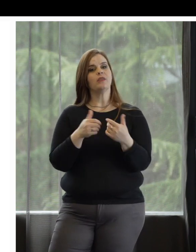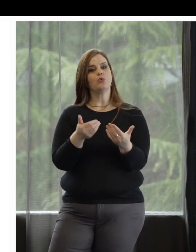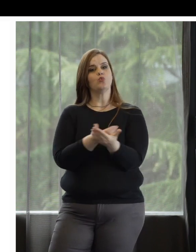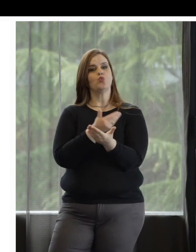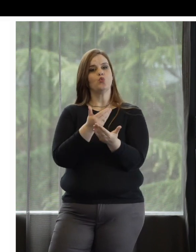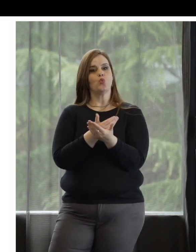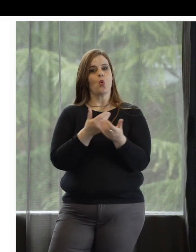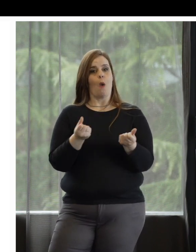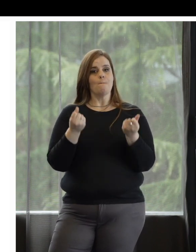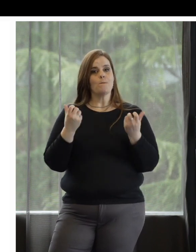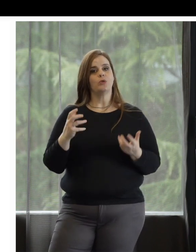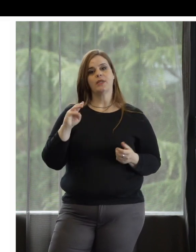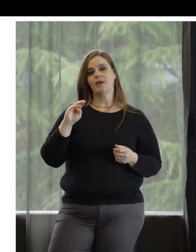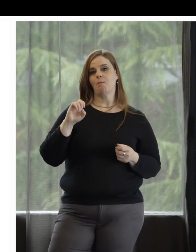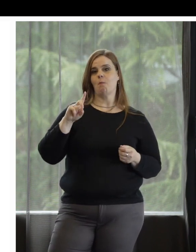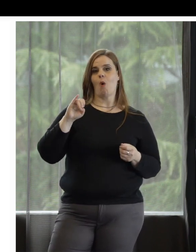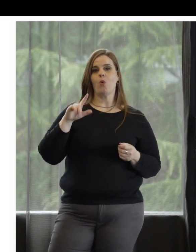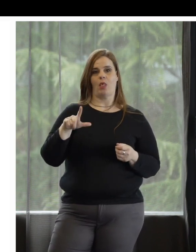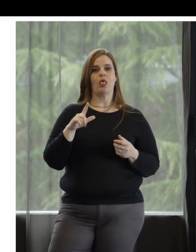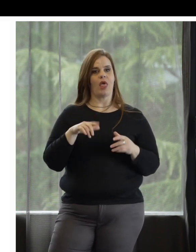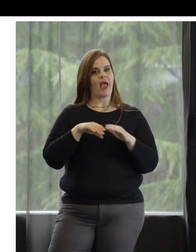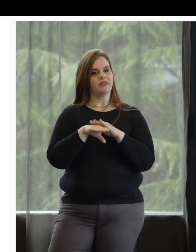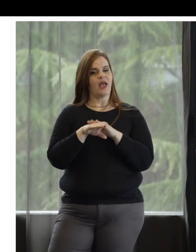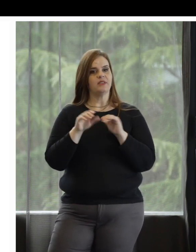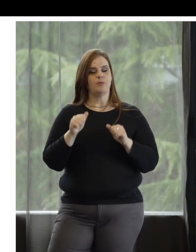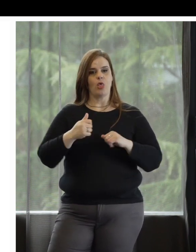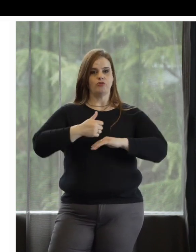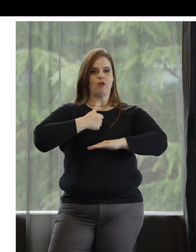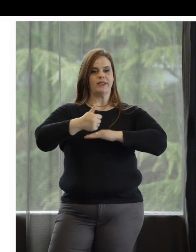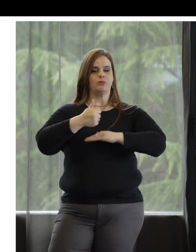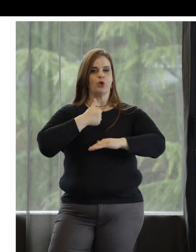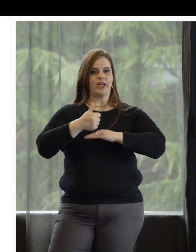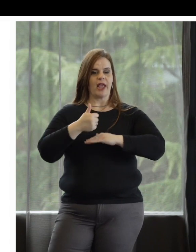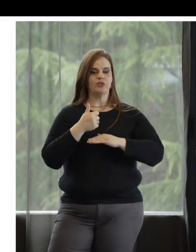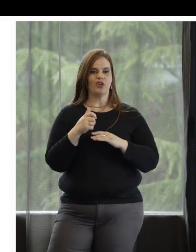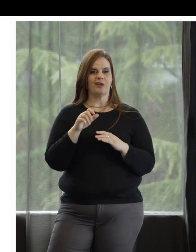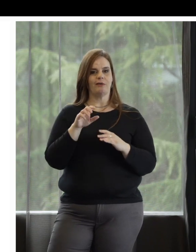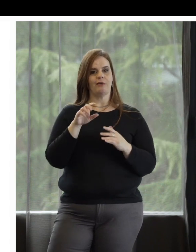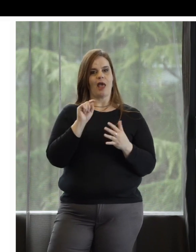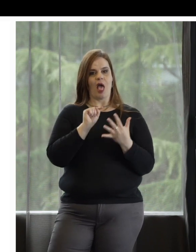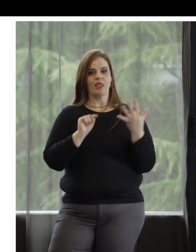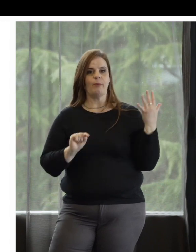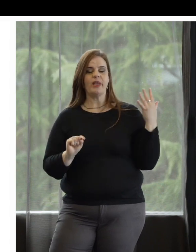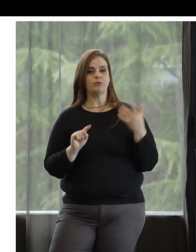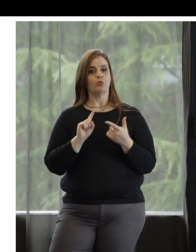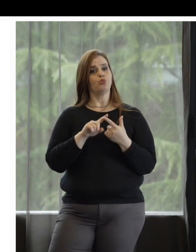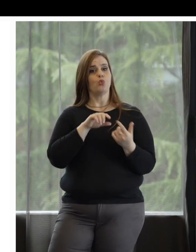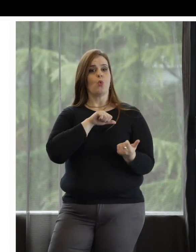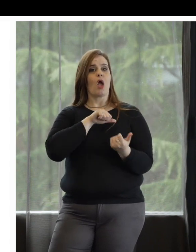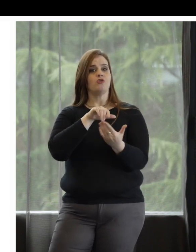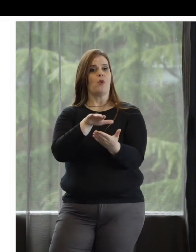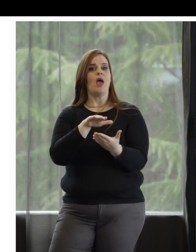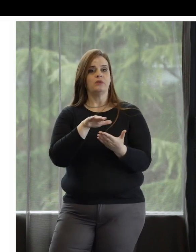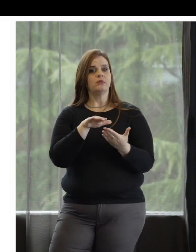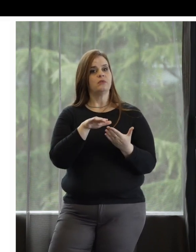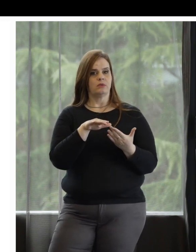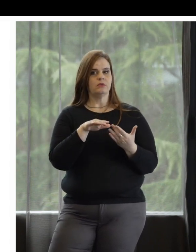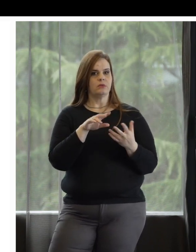multi-modal transportation elements to address the issues